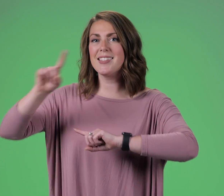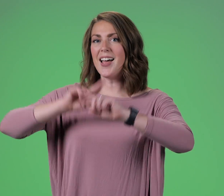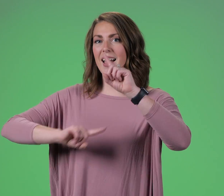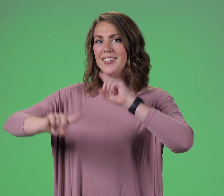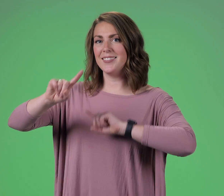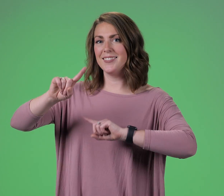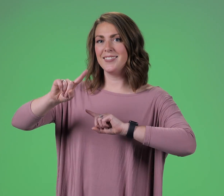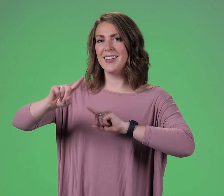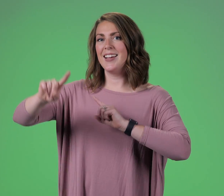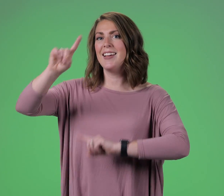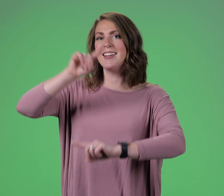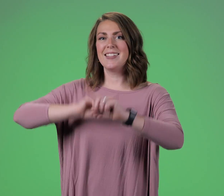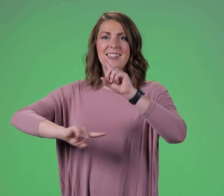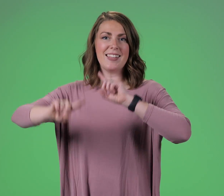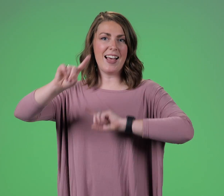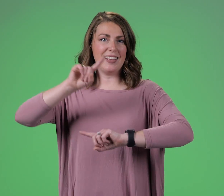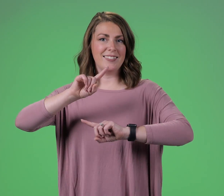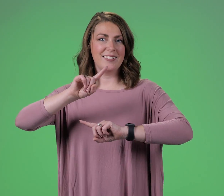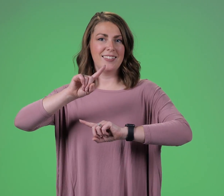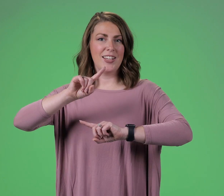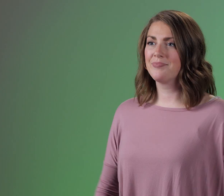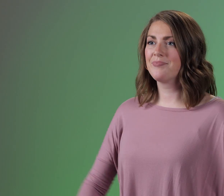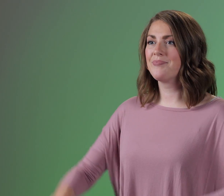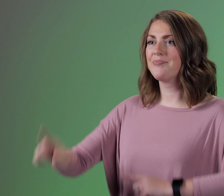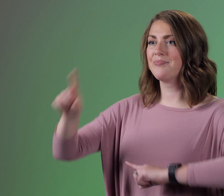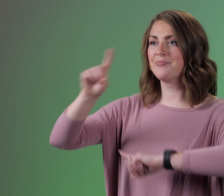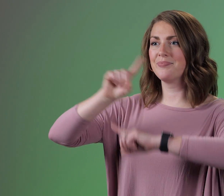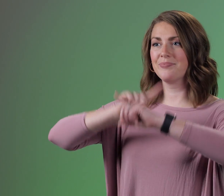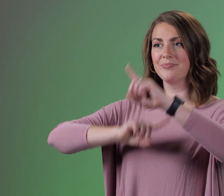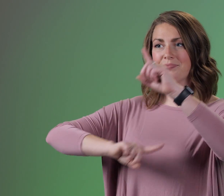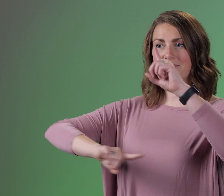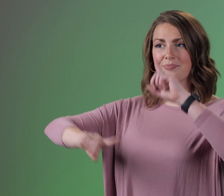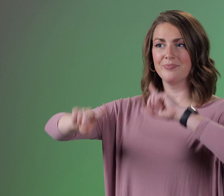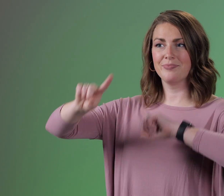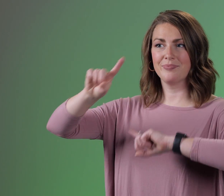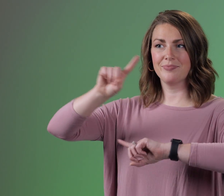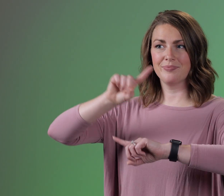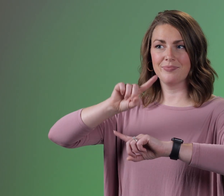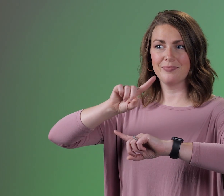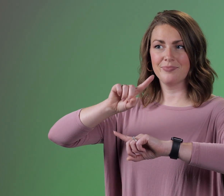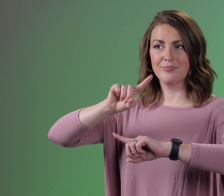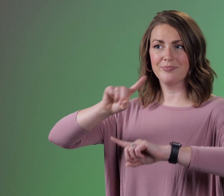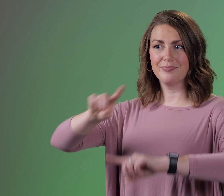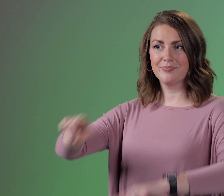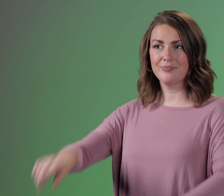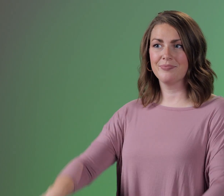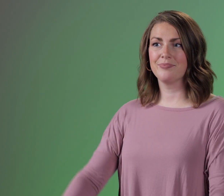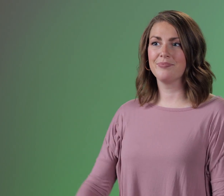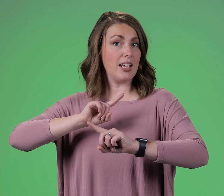Sign Sign Your hands are moving in towards yourself referencing like you're signing.